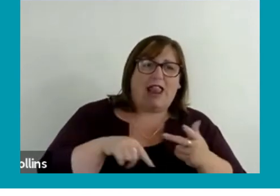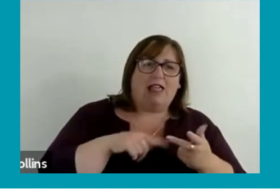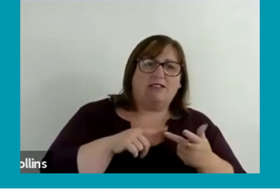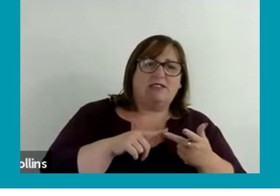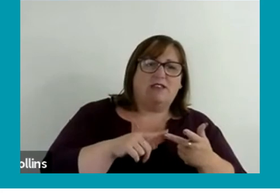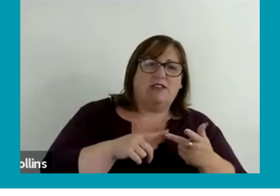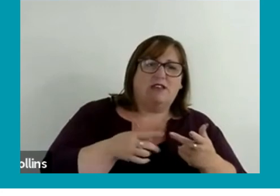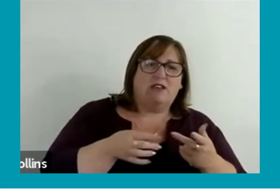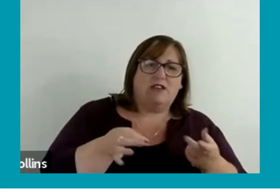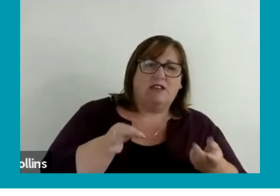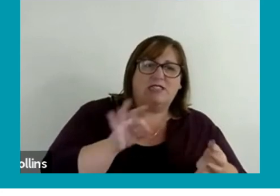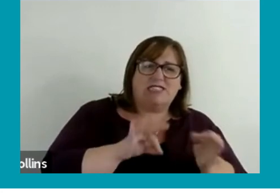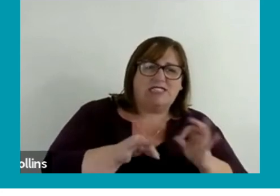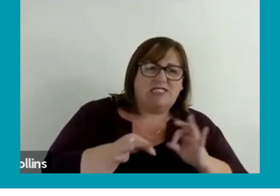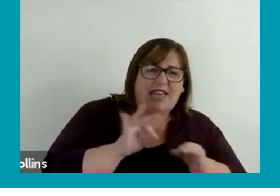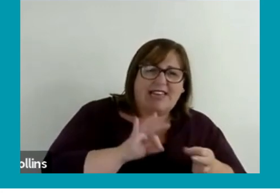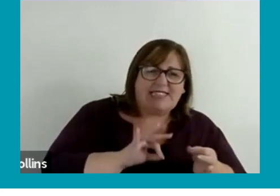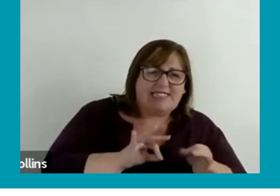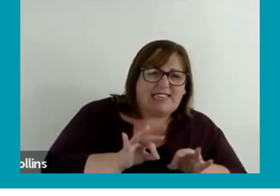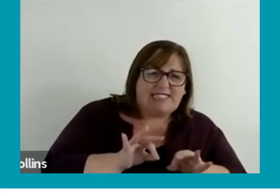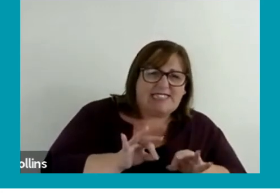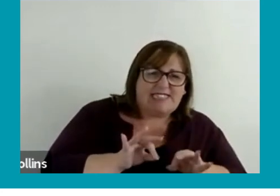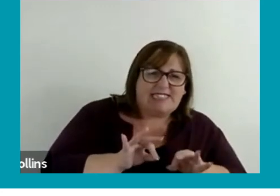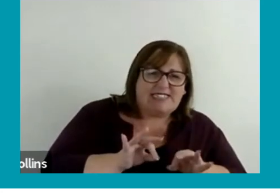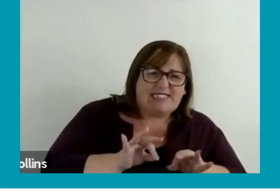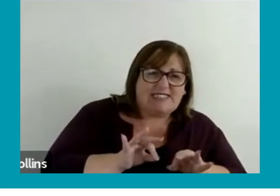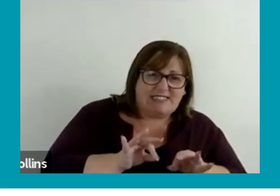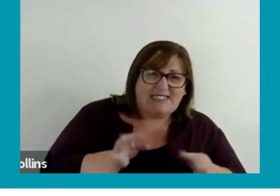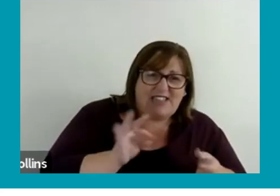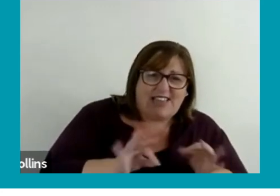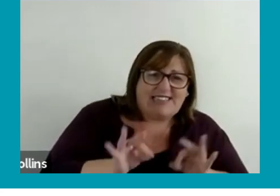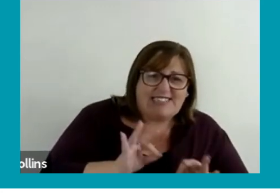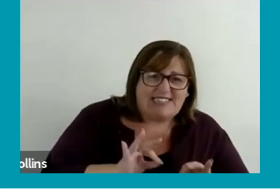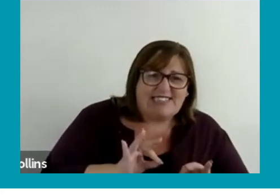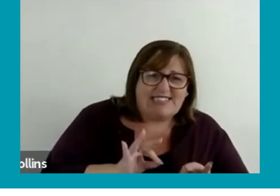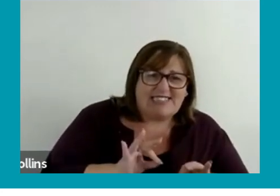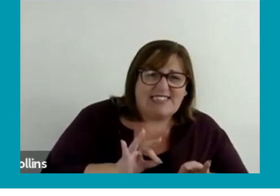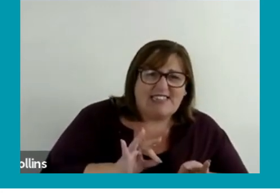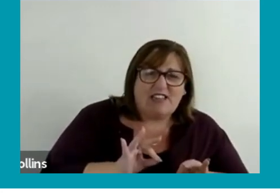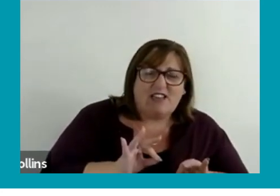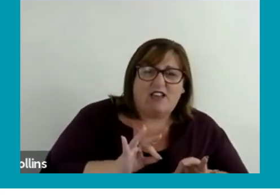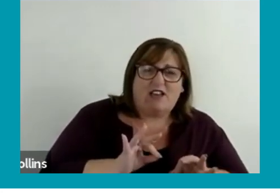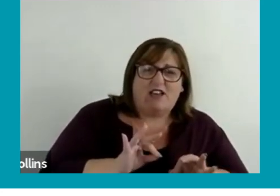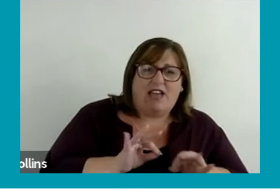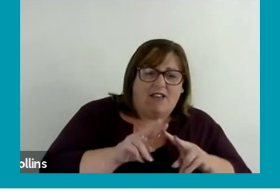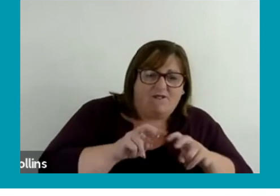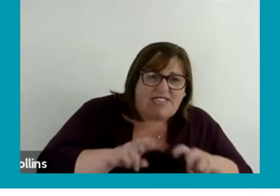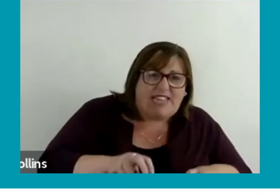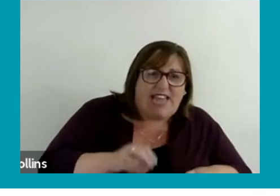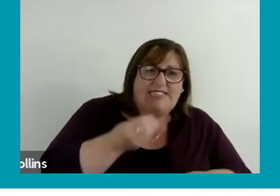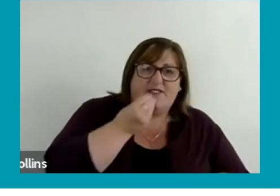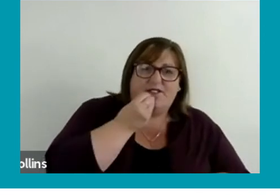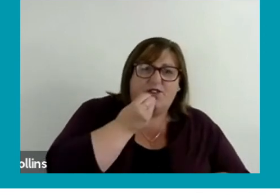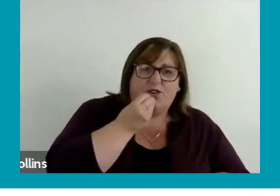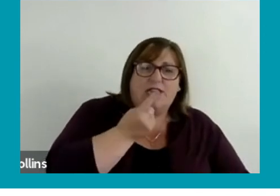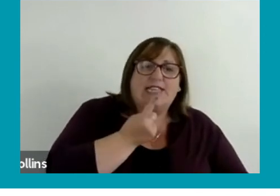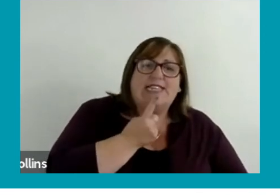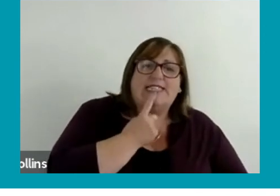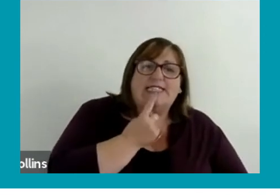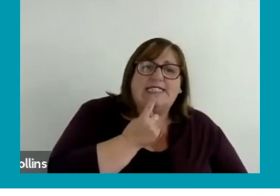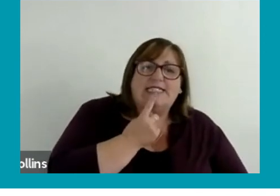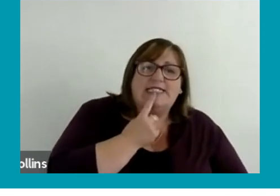investigating food there's people taste testing food um there's people who do graphic design